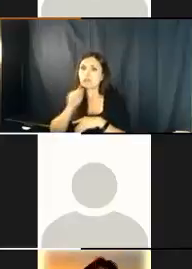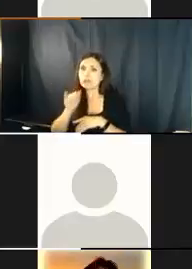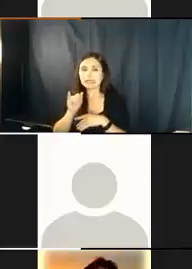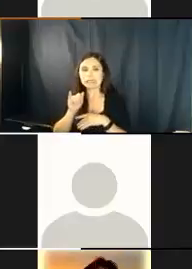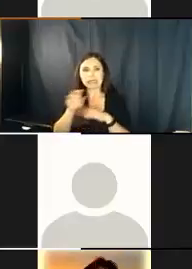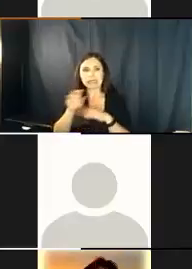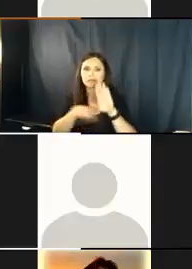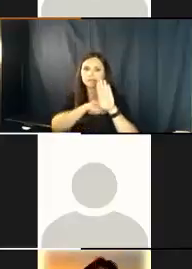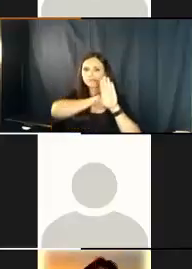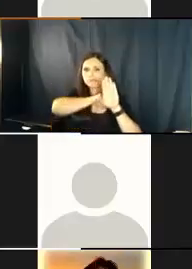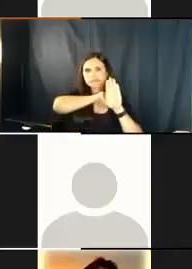takes quite a bit of time.